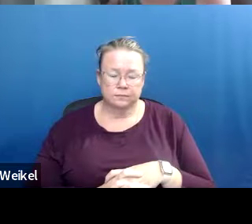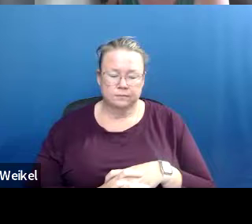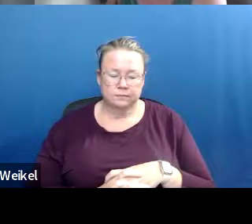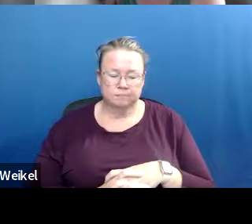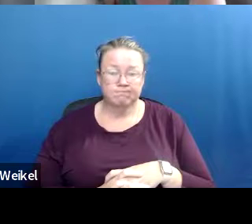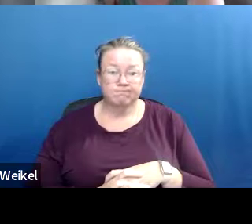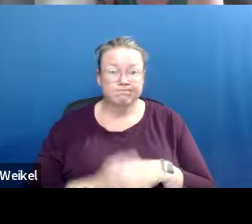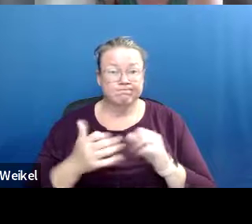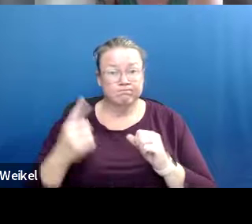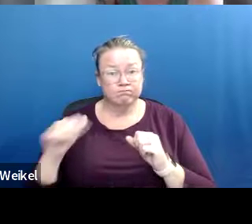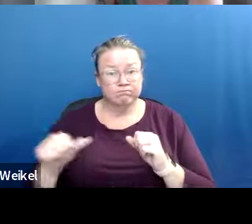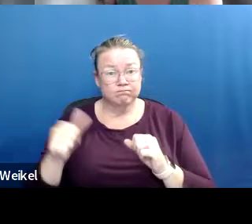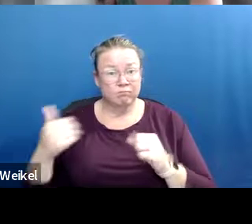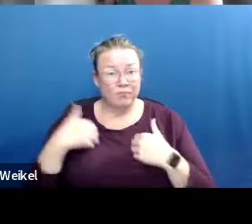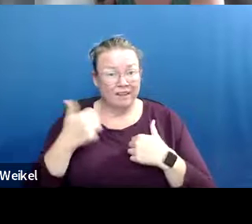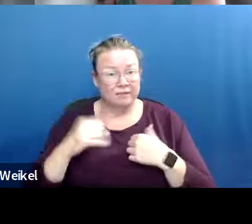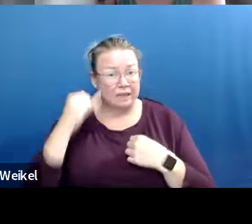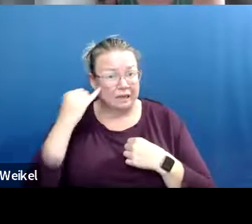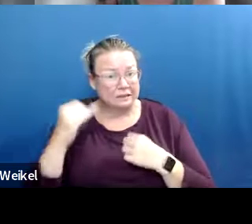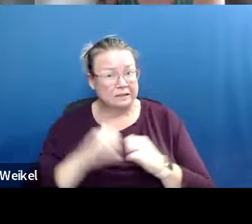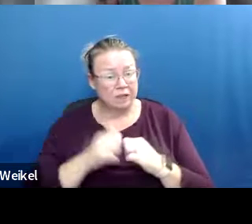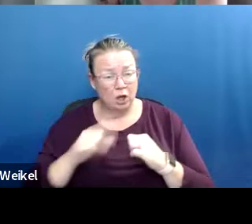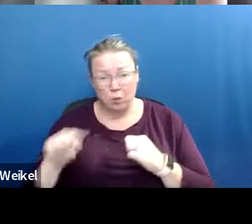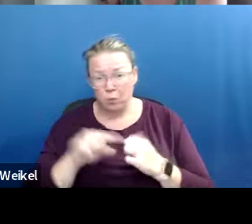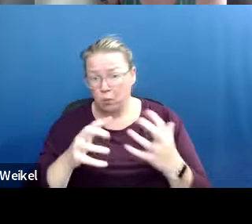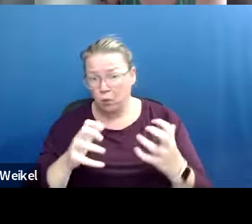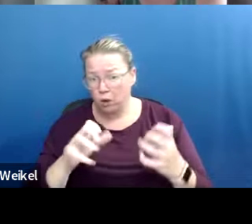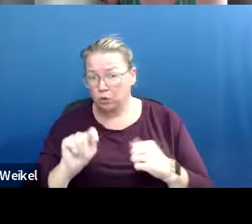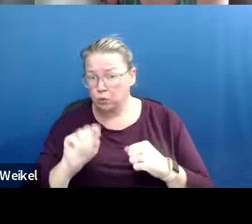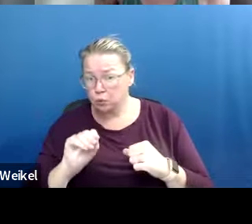Harm (He/Him): Does anyone else have any ideas on how they want to? You know.